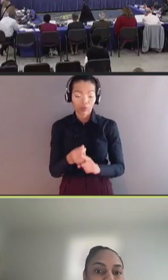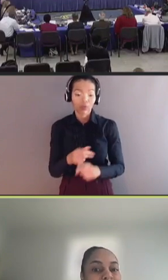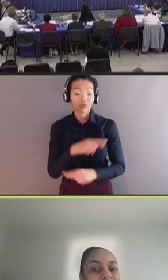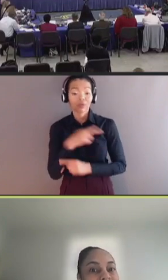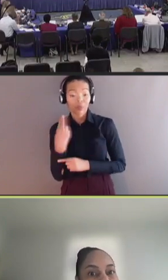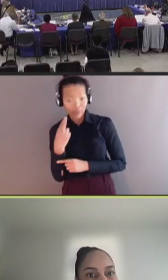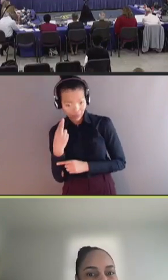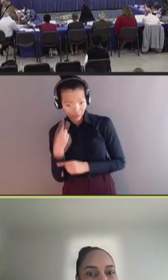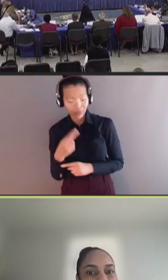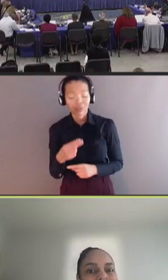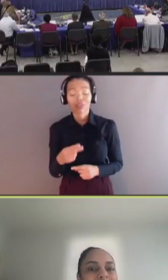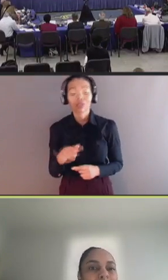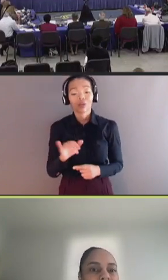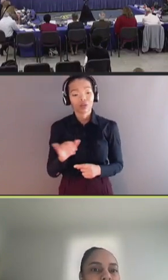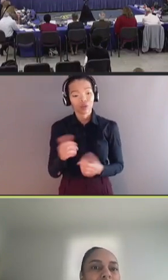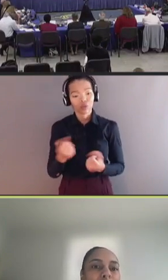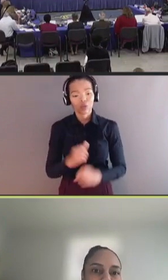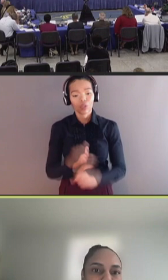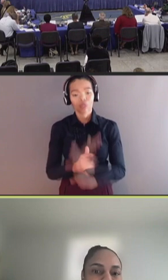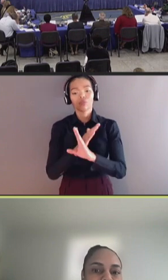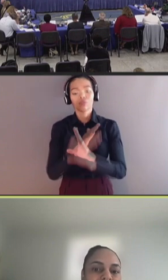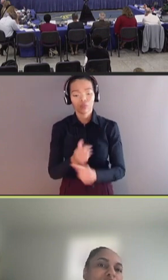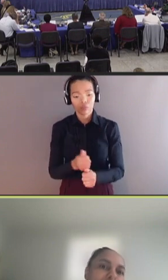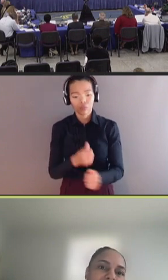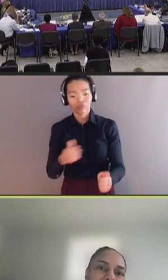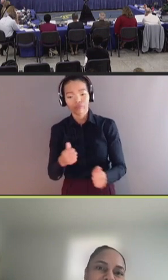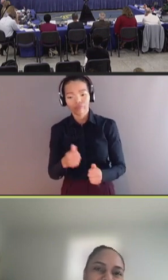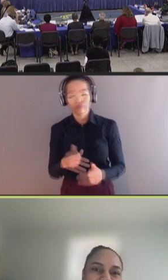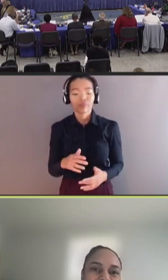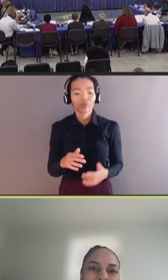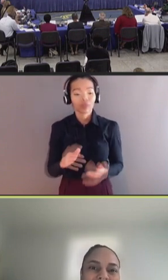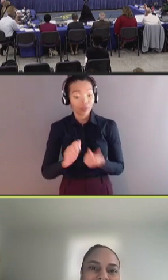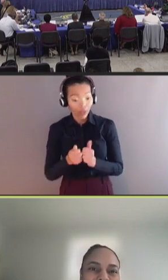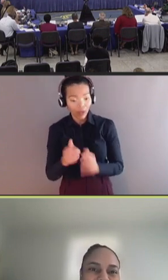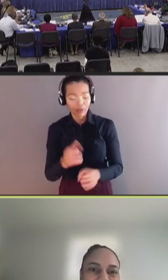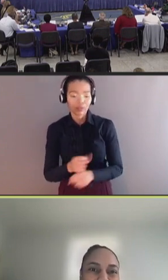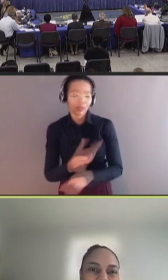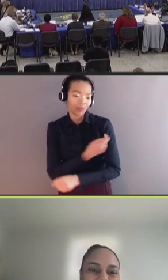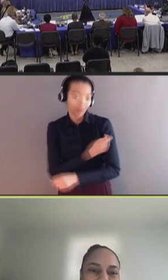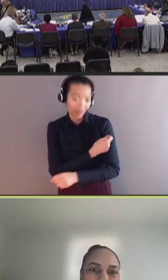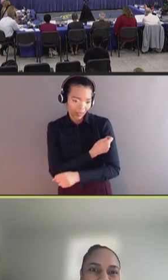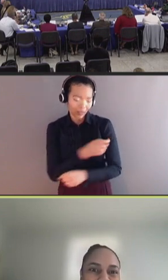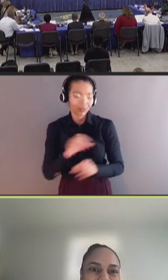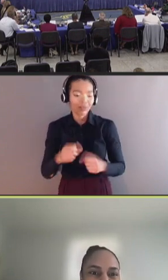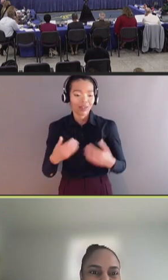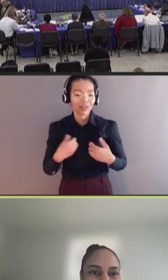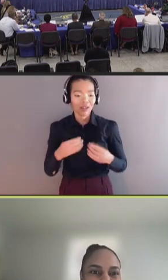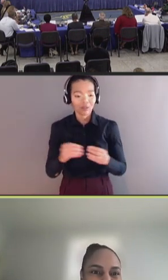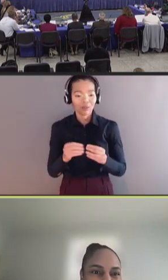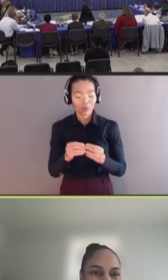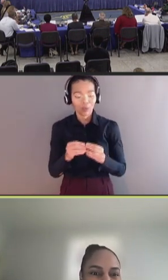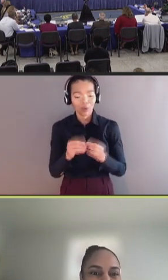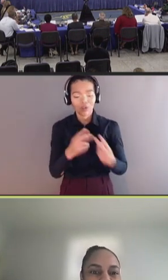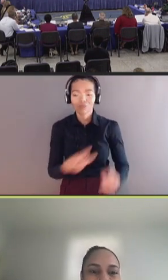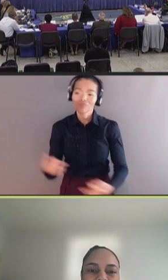as vaccines to meaningful moments in our lives. Next slide, please.